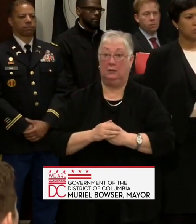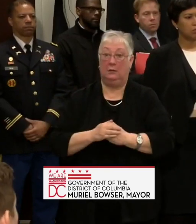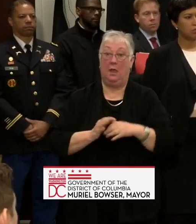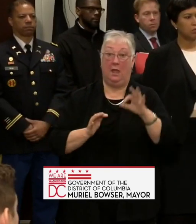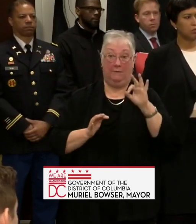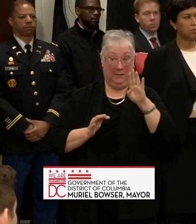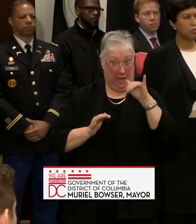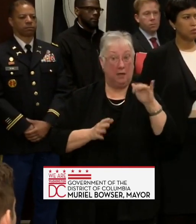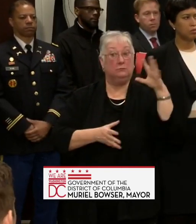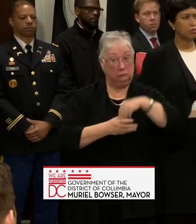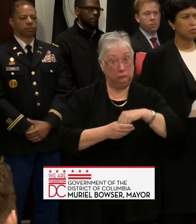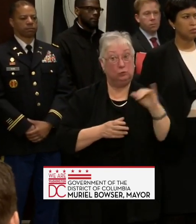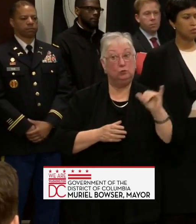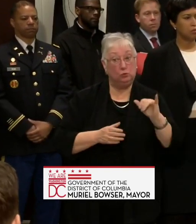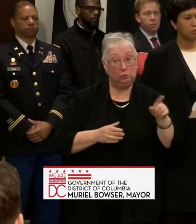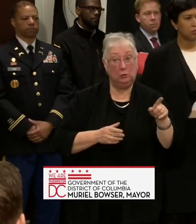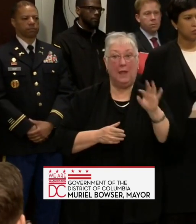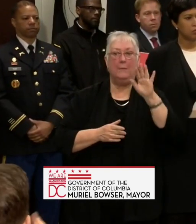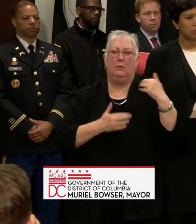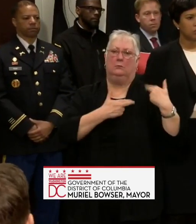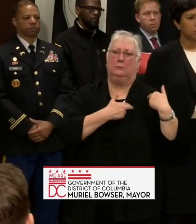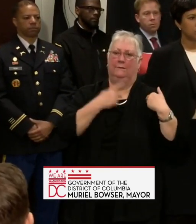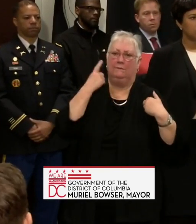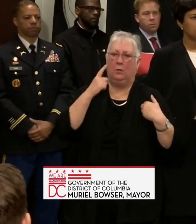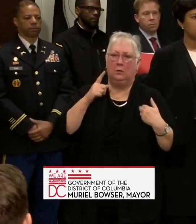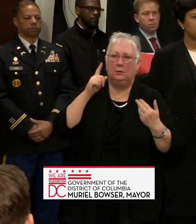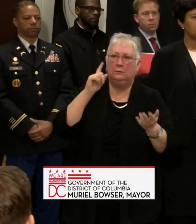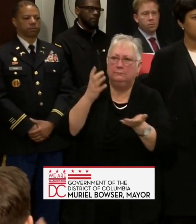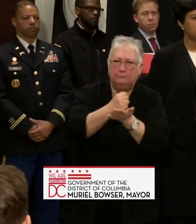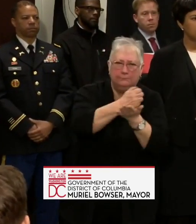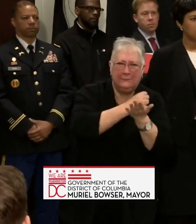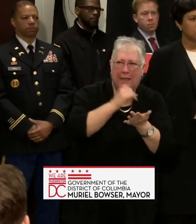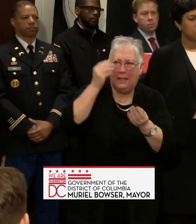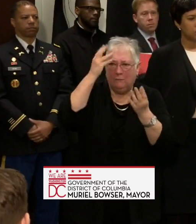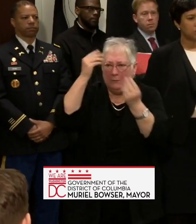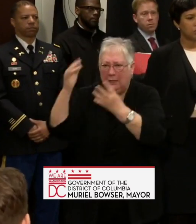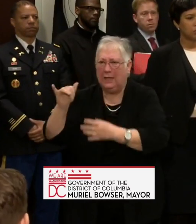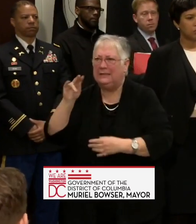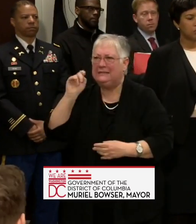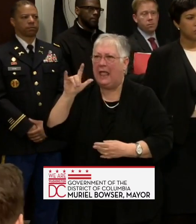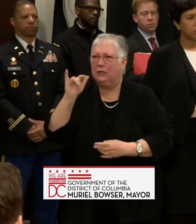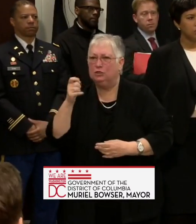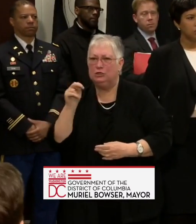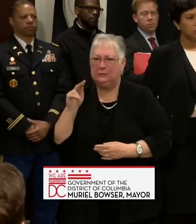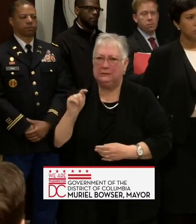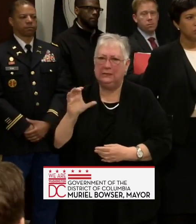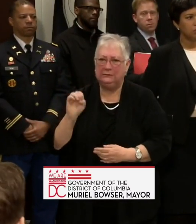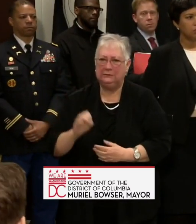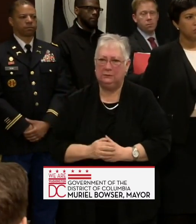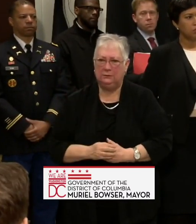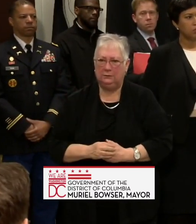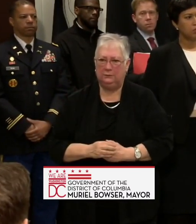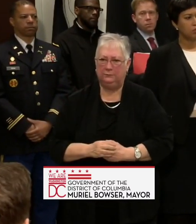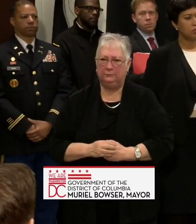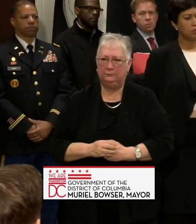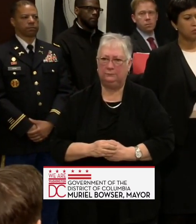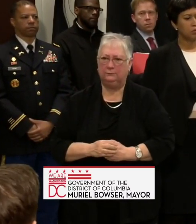FOR INTELLIGENCE AS WELL AS INCIDENT INVESTIGATIONS. THE SECRET SERVICE'S CORE STRATEGY IS TO LEVERAGE OUR